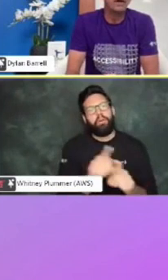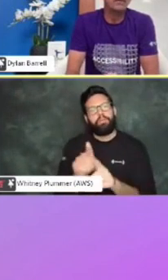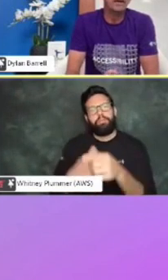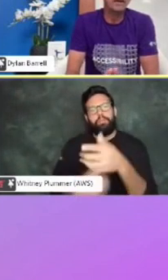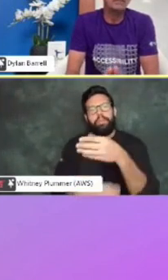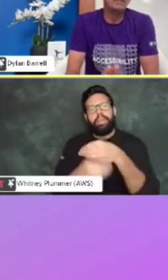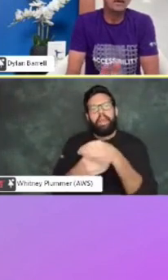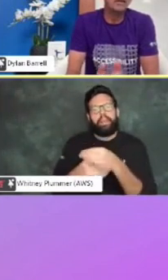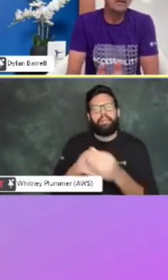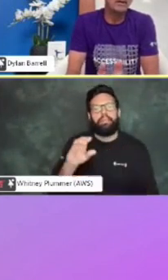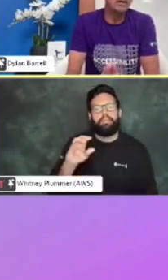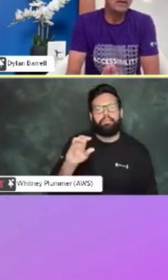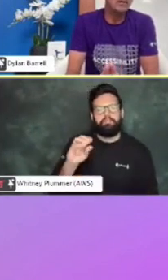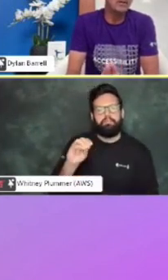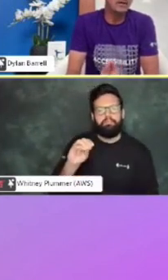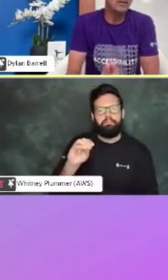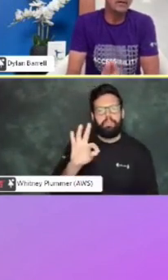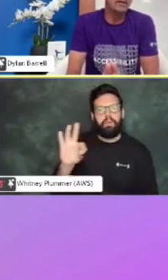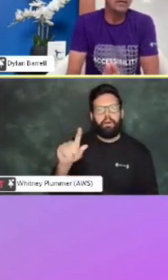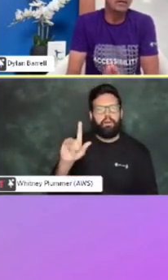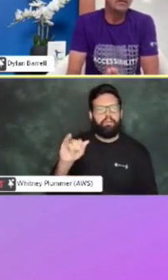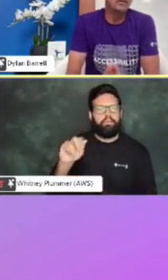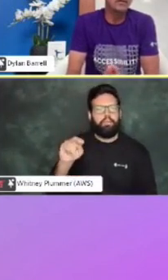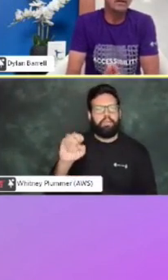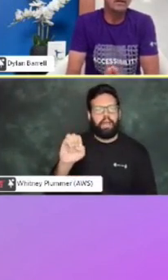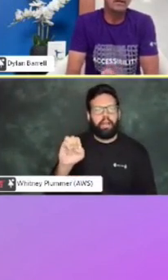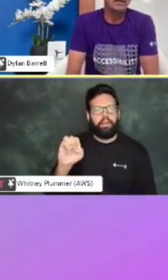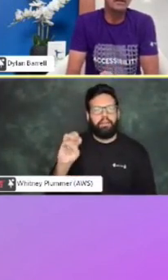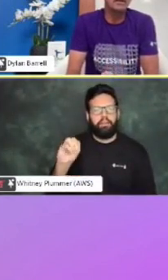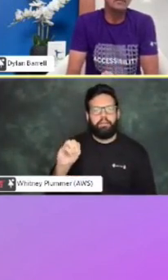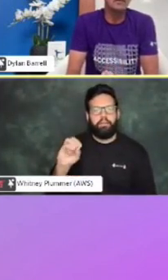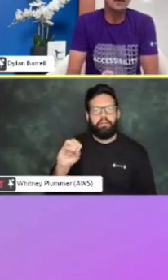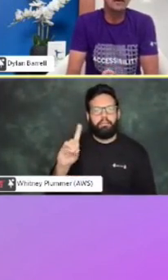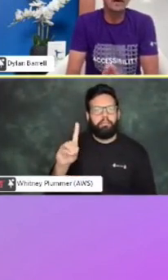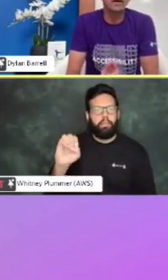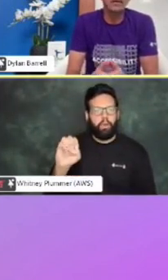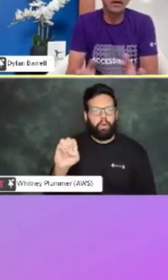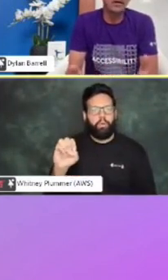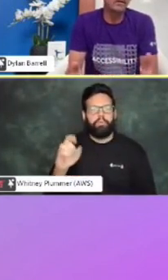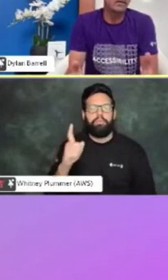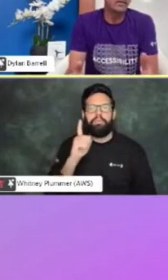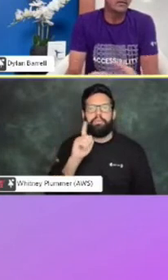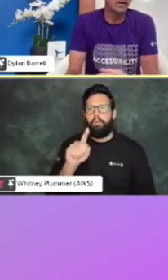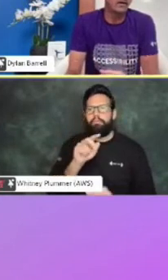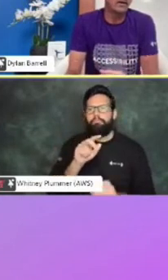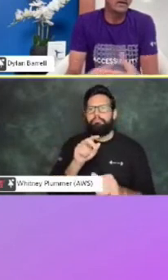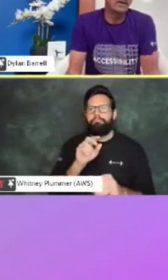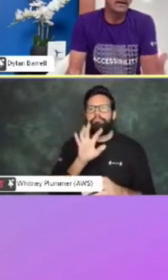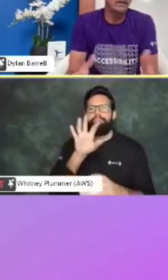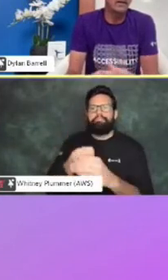to make it much easier to integrate this into CI/CD systems regardless of whether there's downtime,